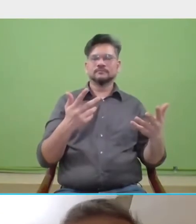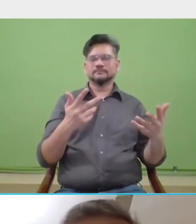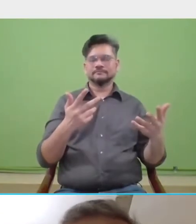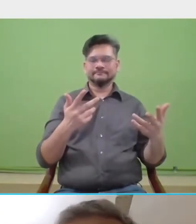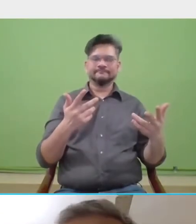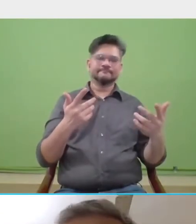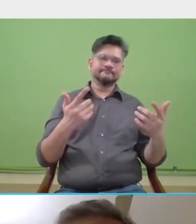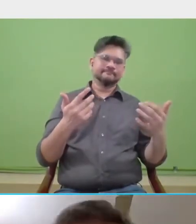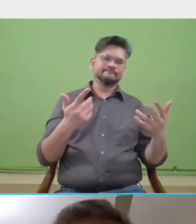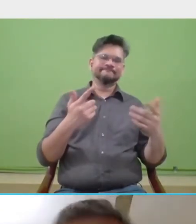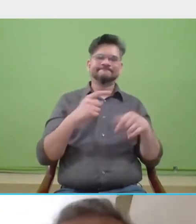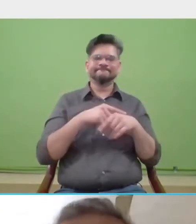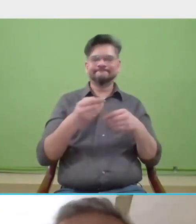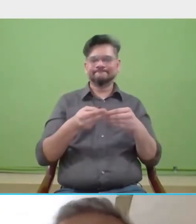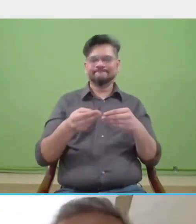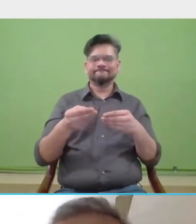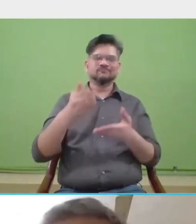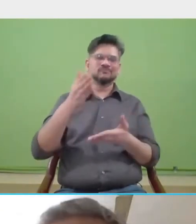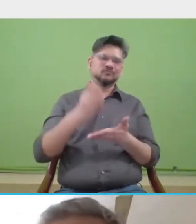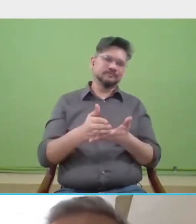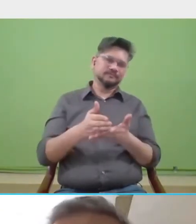after some time so this collaboration broke down